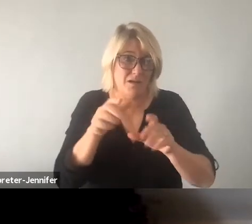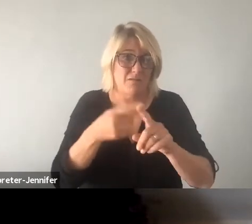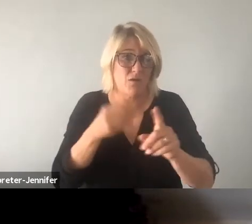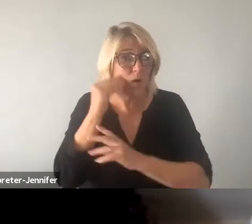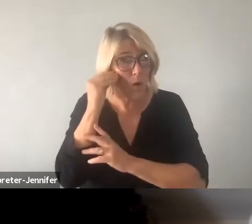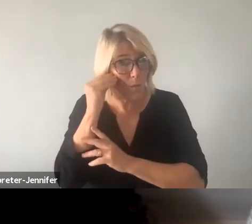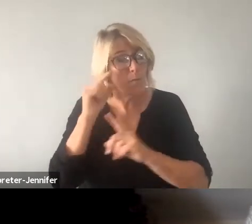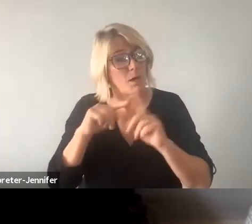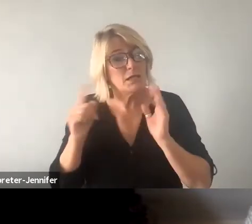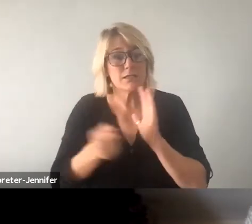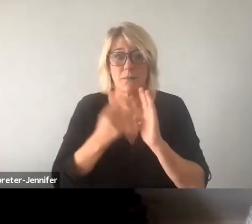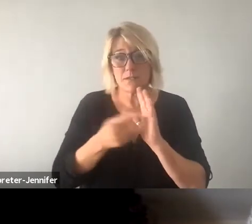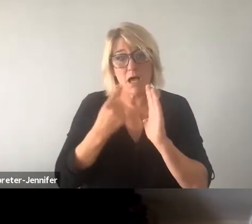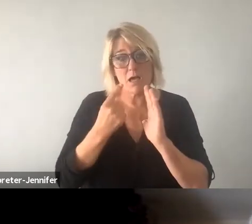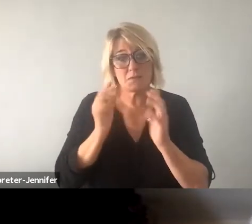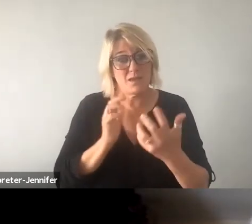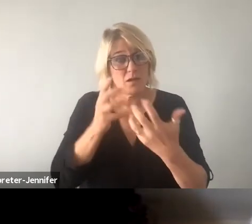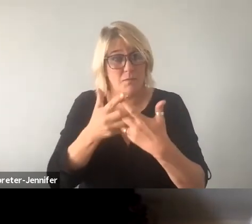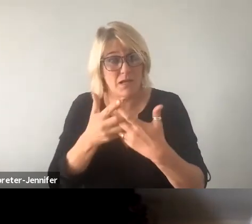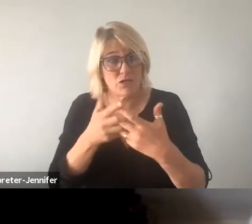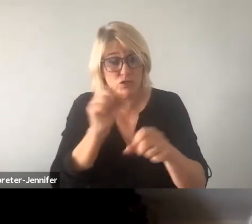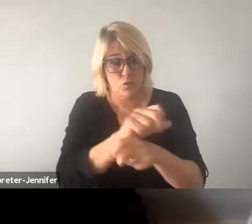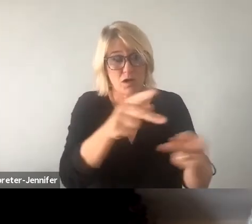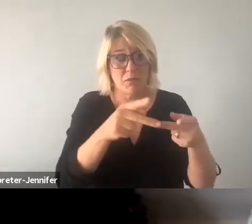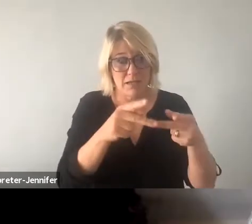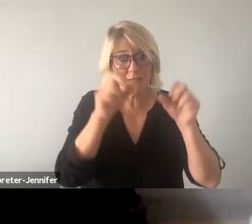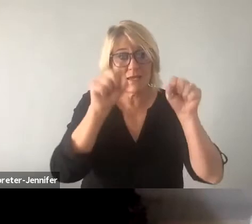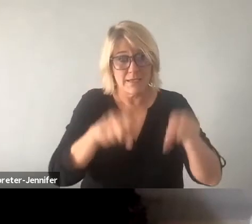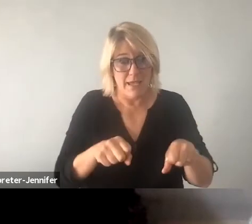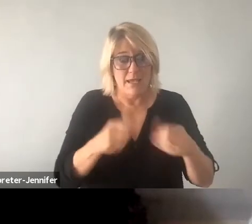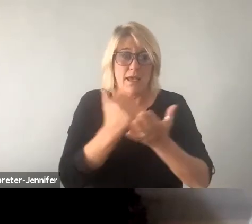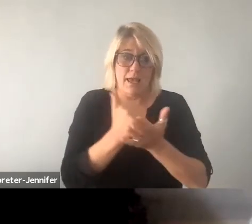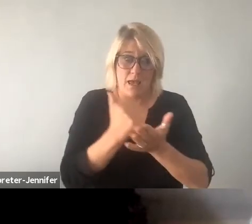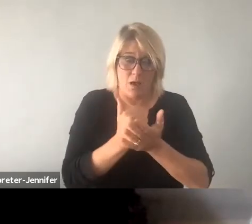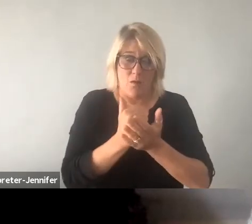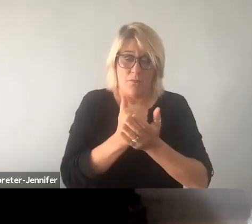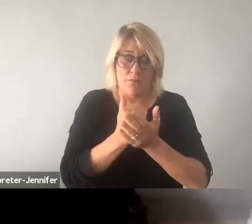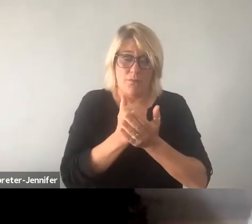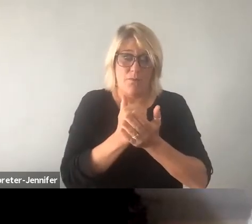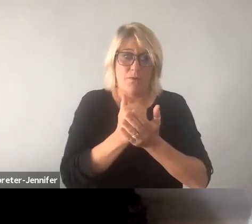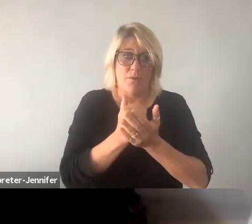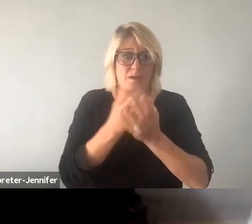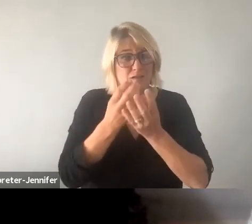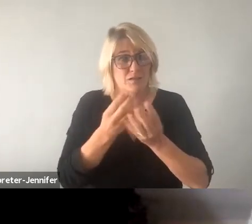accommodations of working from home. Not all jobs, of course, can be done from home, but sometimes there are